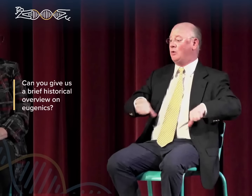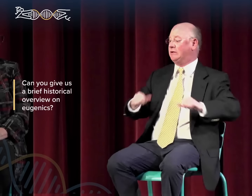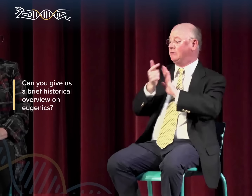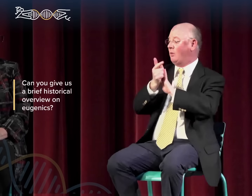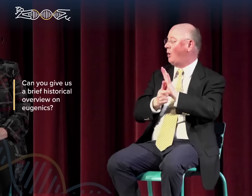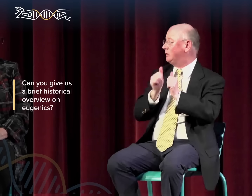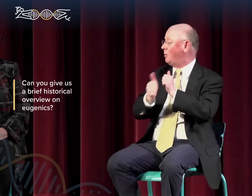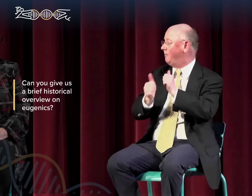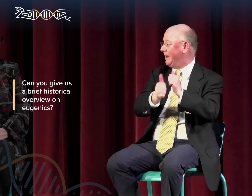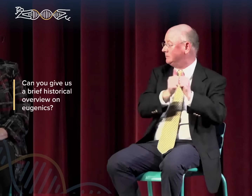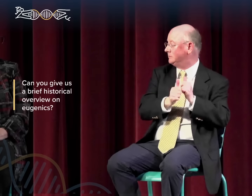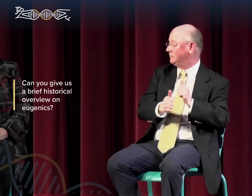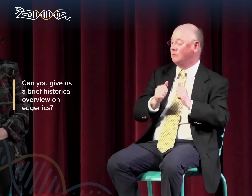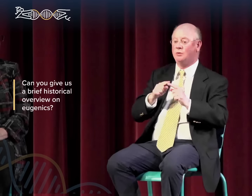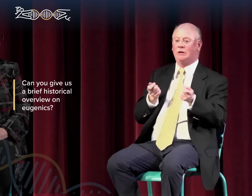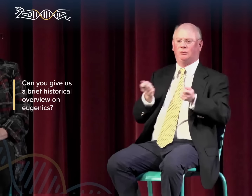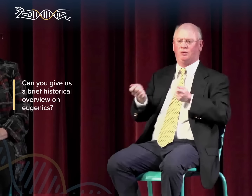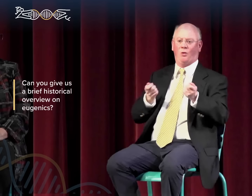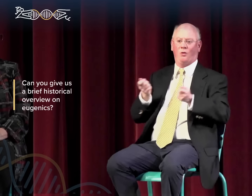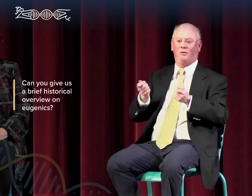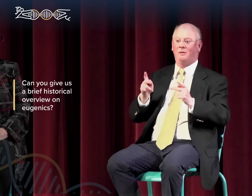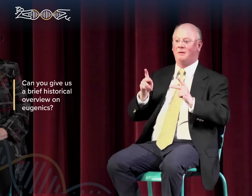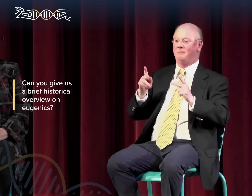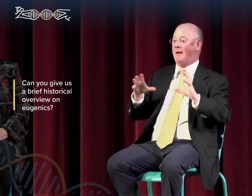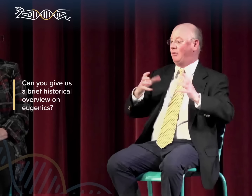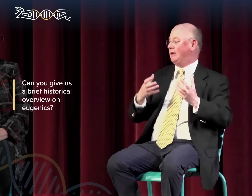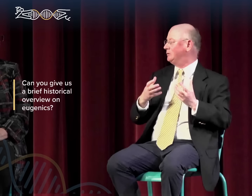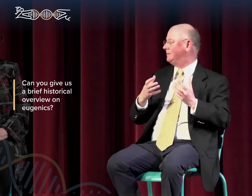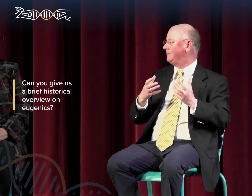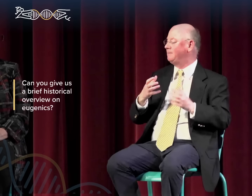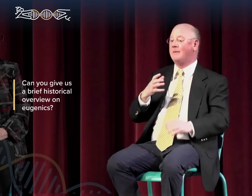passed in that day to start to control populations.